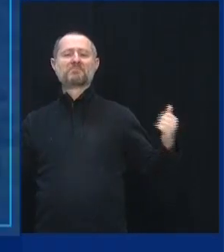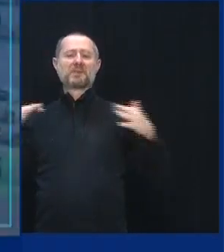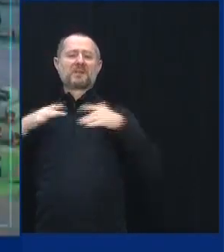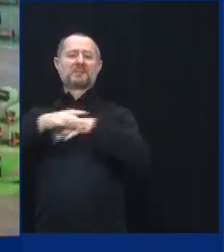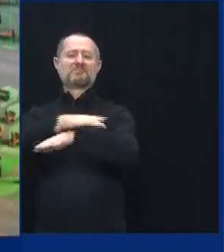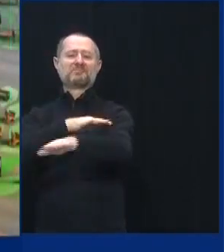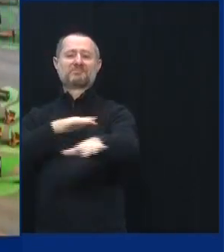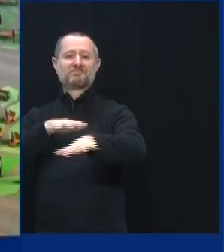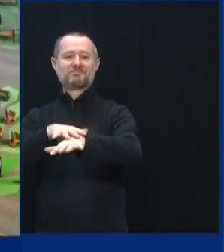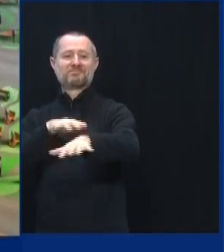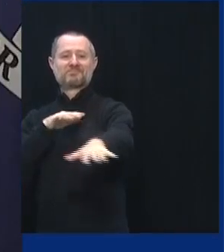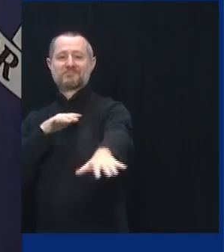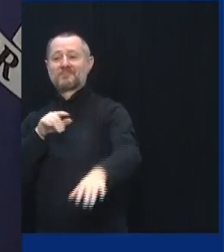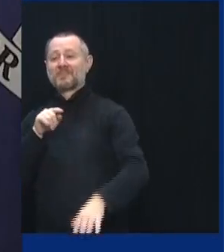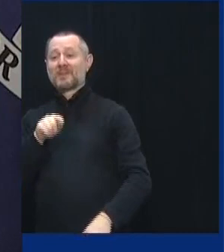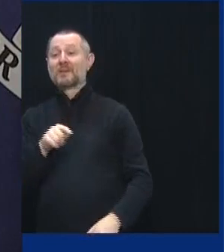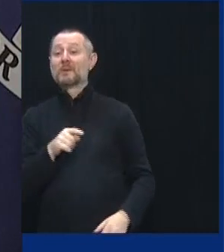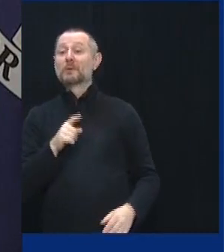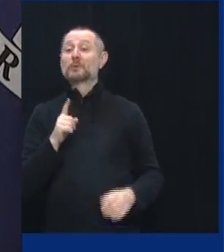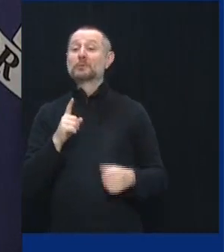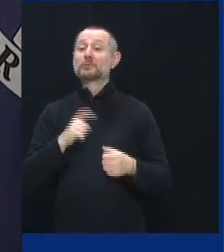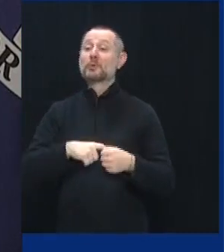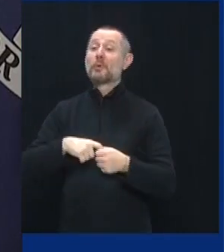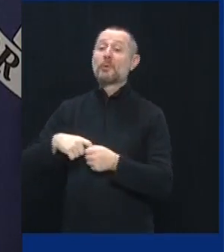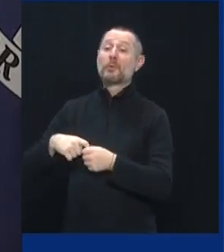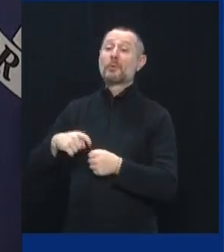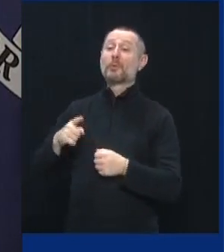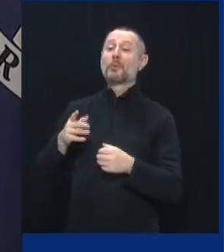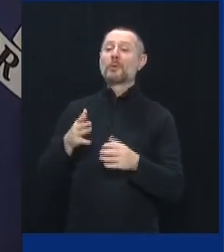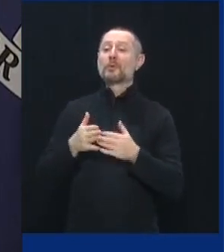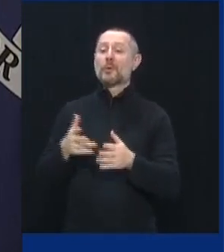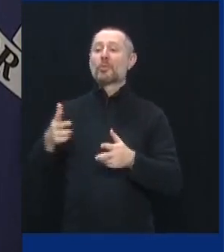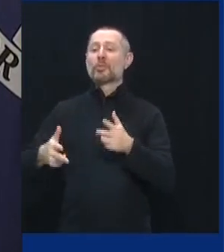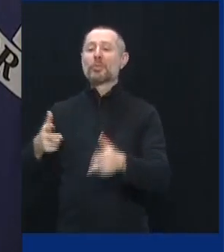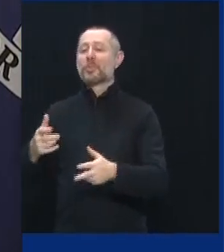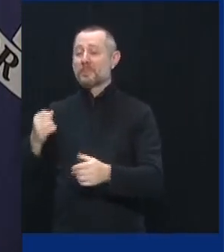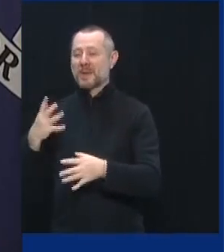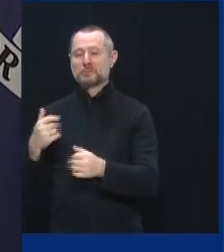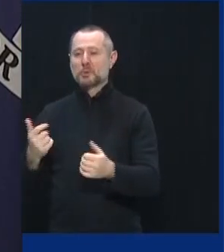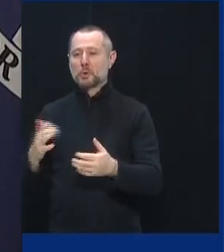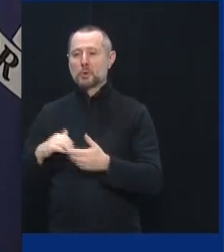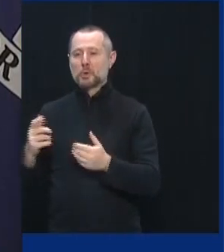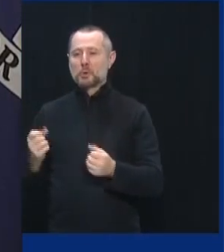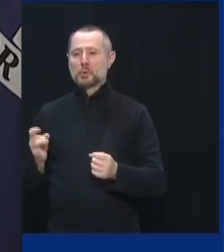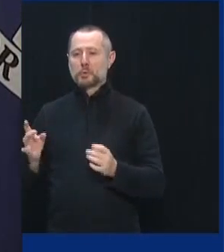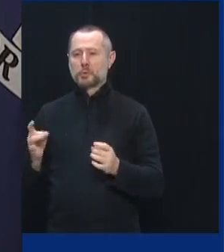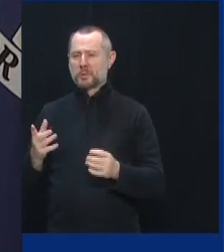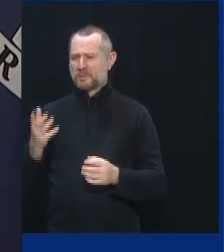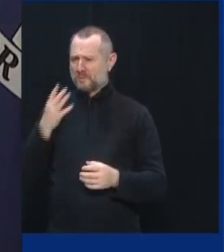76 IN MANHATTAN, THIS IS, THE WEST SIDE WILL SEE CONSTRUCTION ACTIVITY IN THE COMING WEEKS,